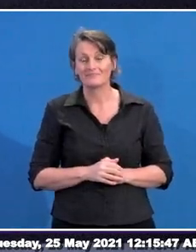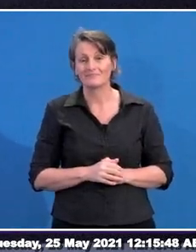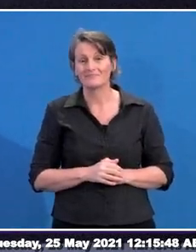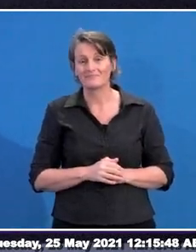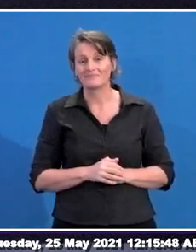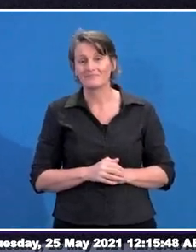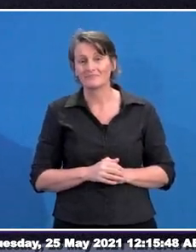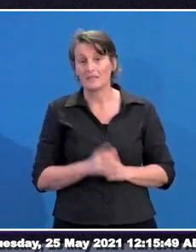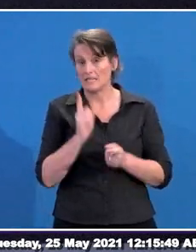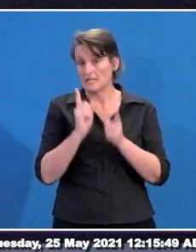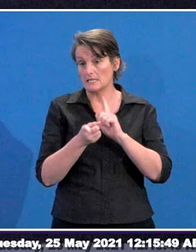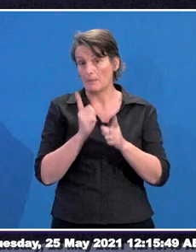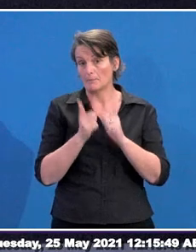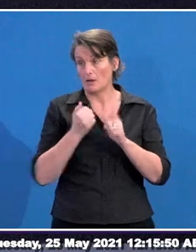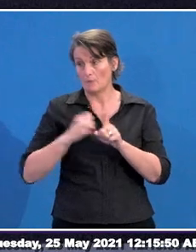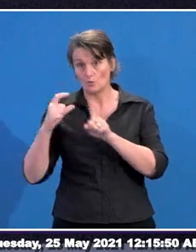And sometimes our daughter will come with us.